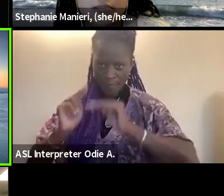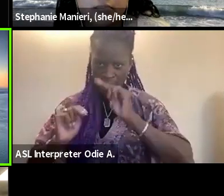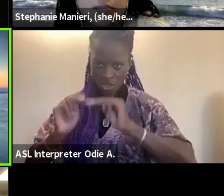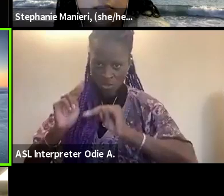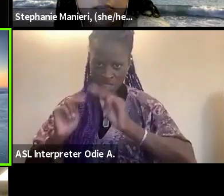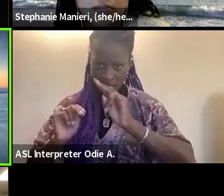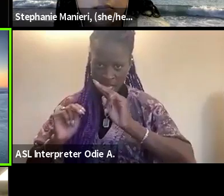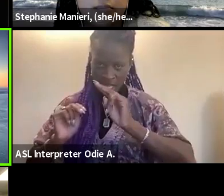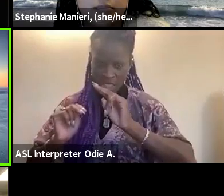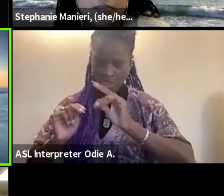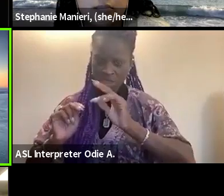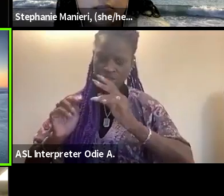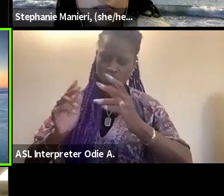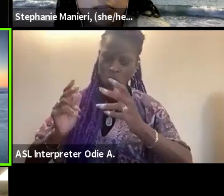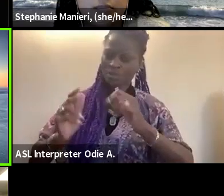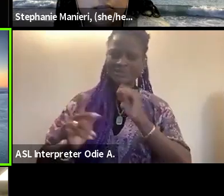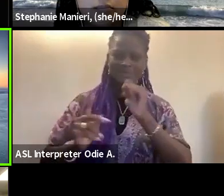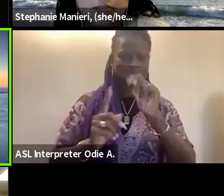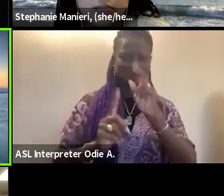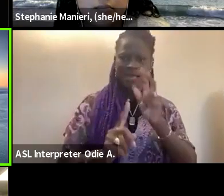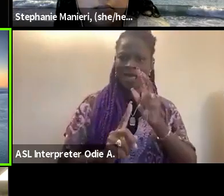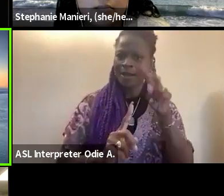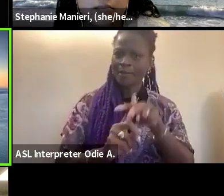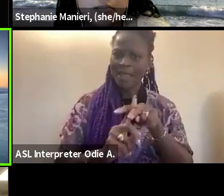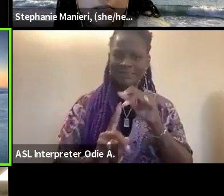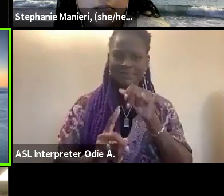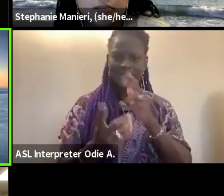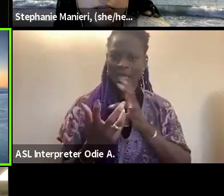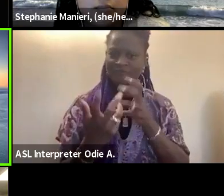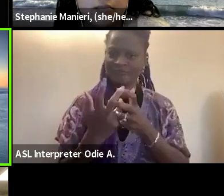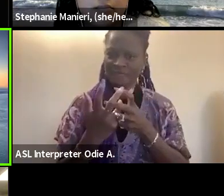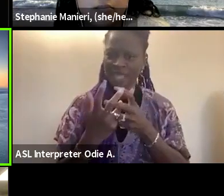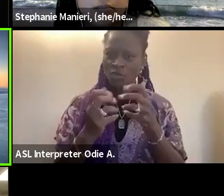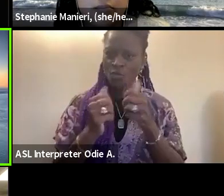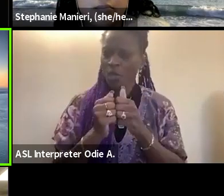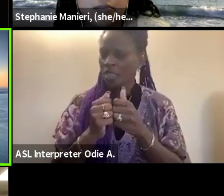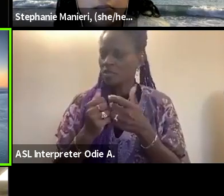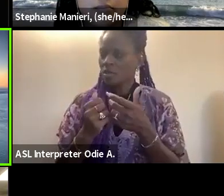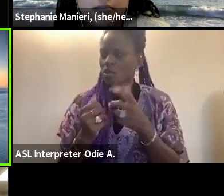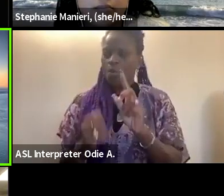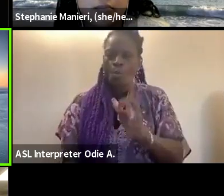So this would not apply, for example, to any spaces where there's a public,